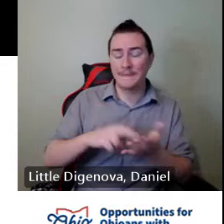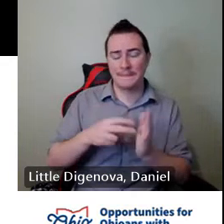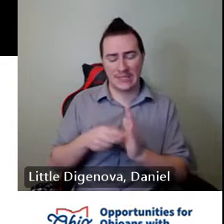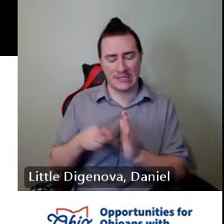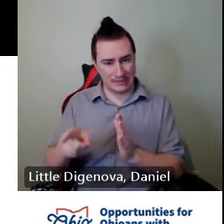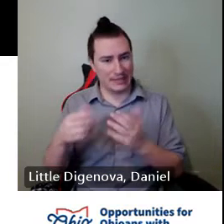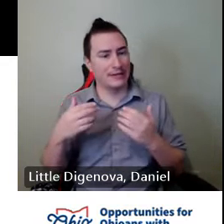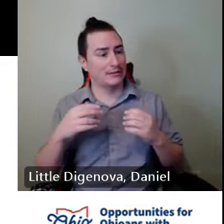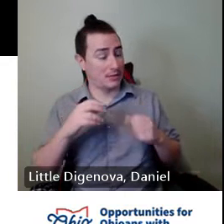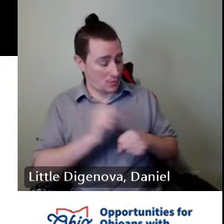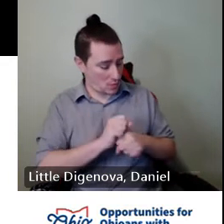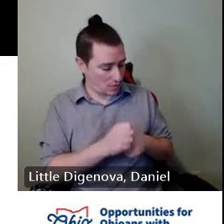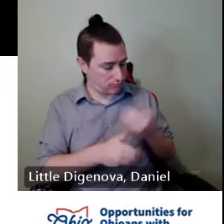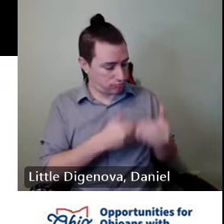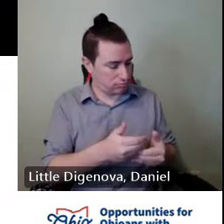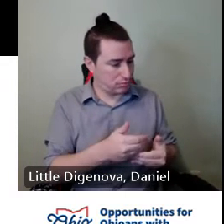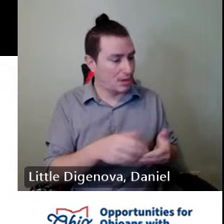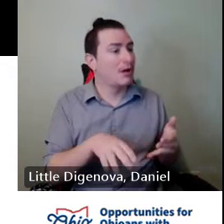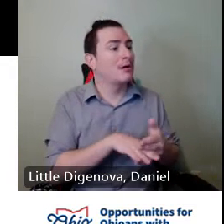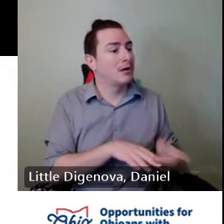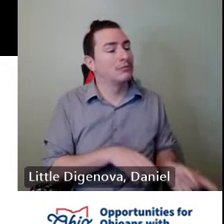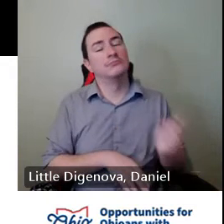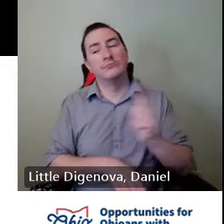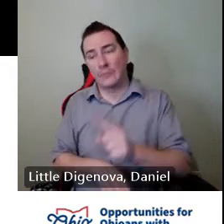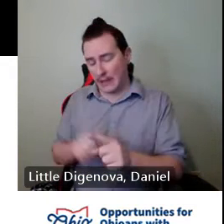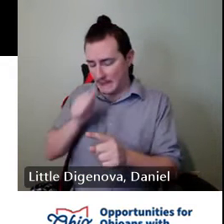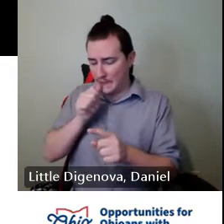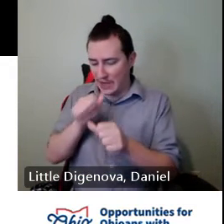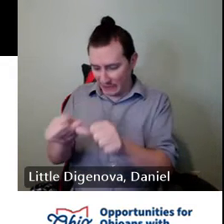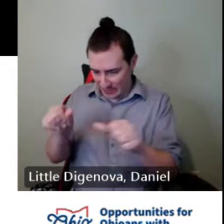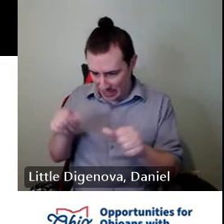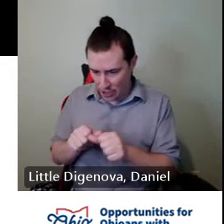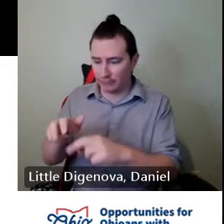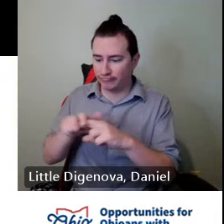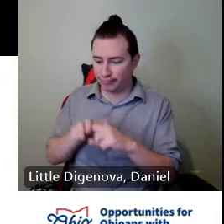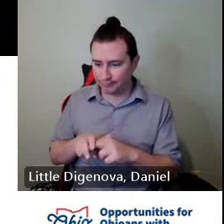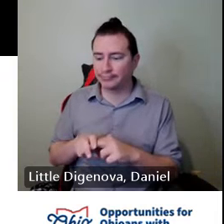maybe go to a private space and do some breathing exercises,